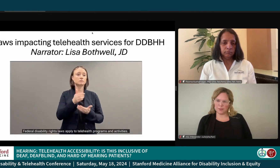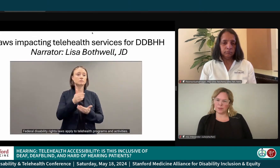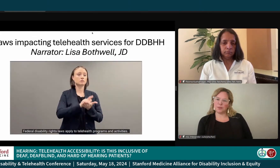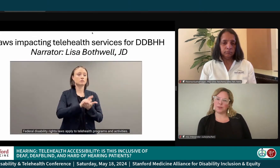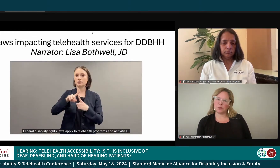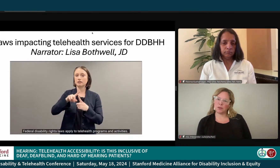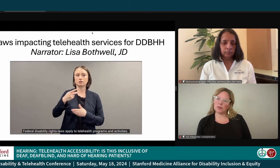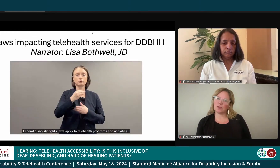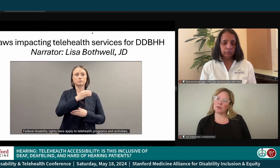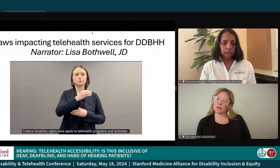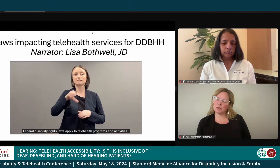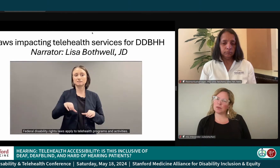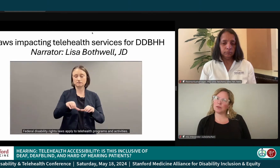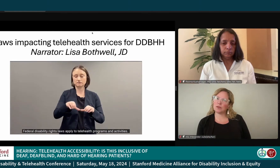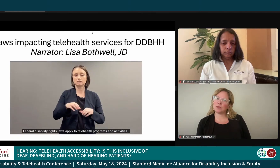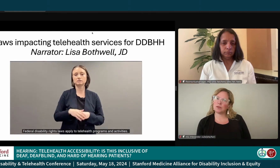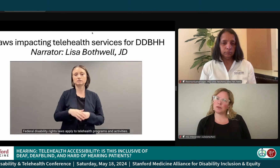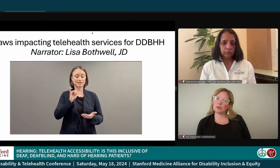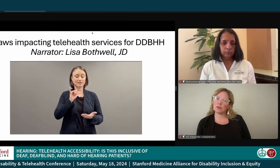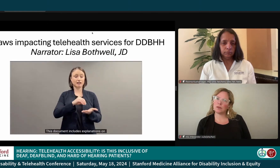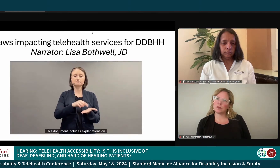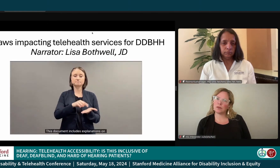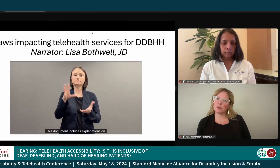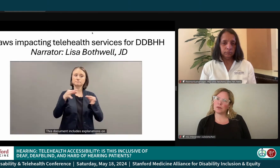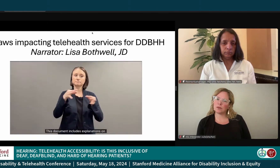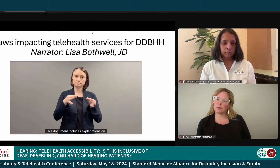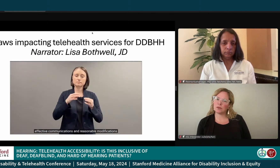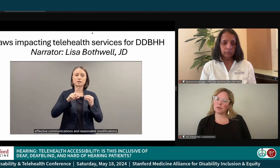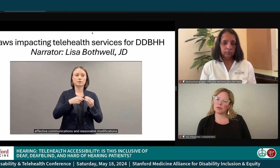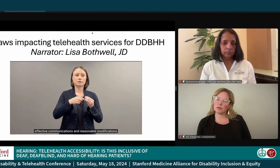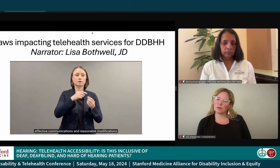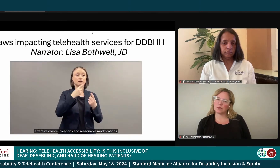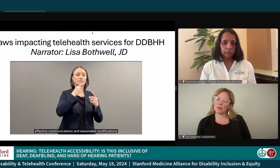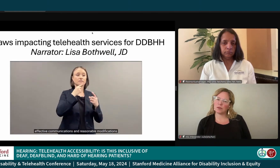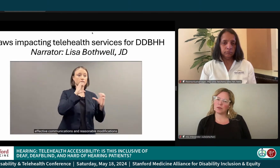telehealth programs and activities. The document includes explanations and effective communication